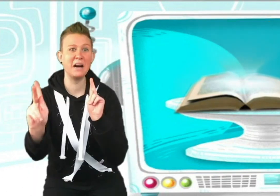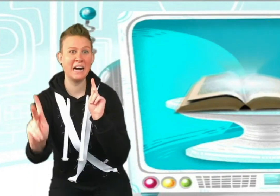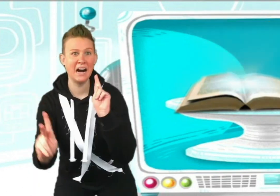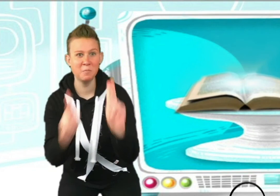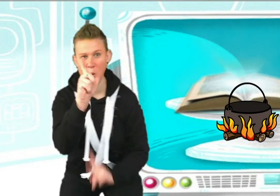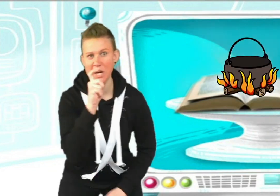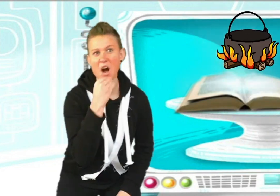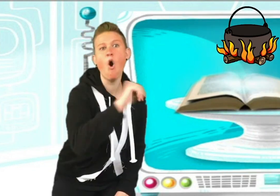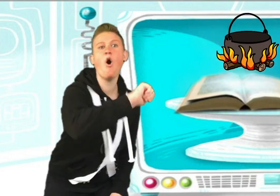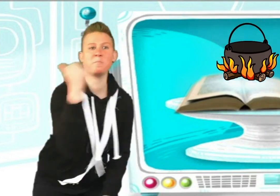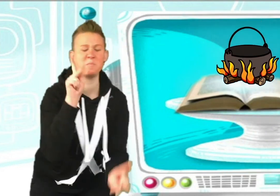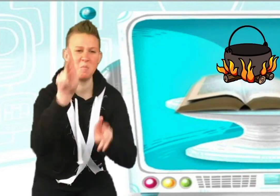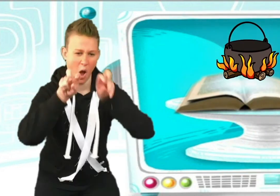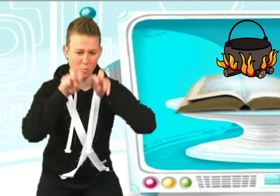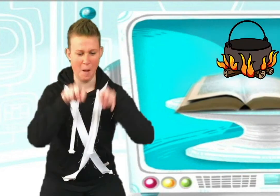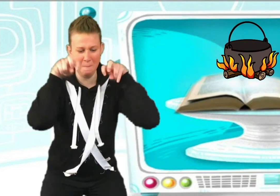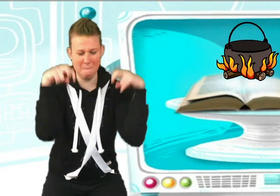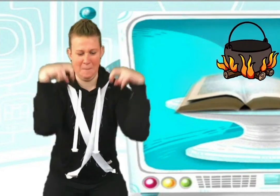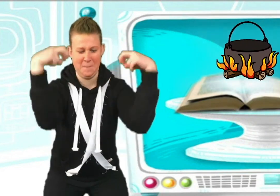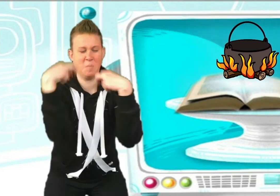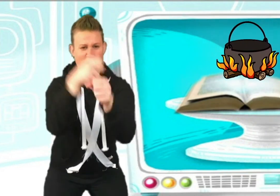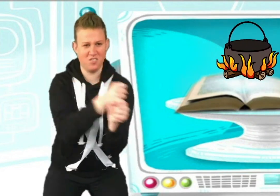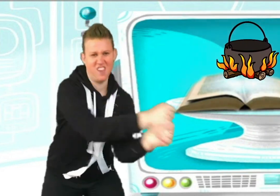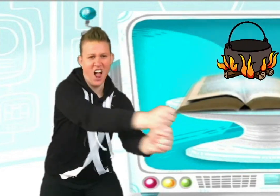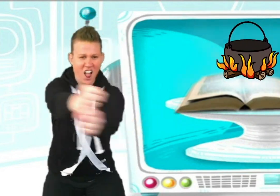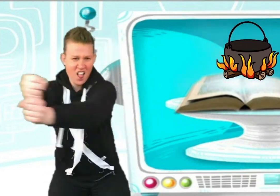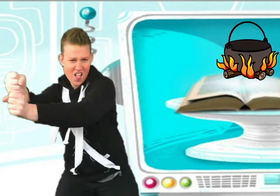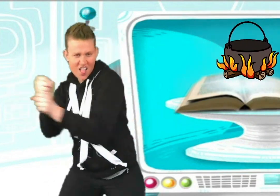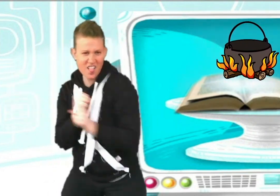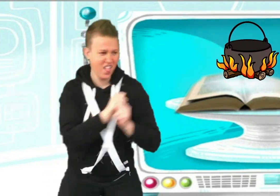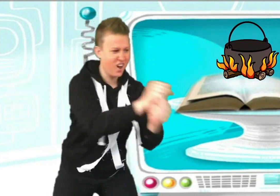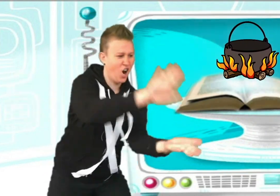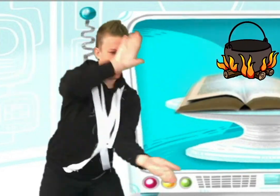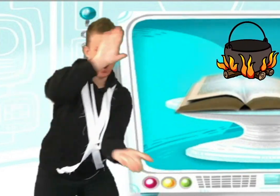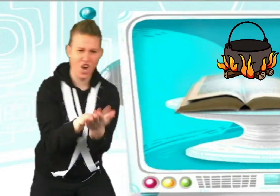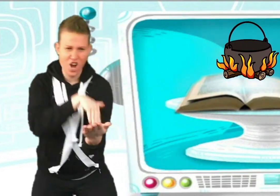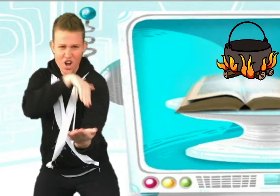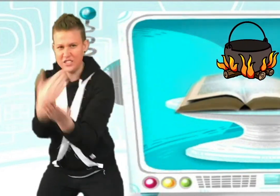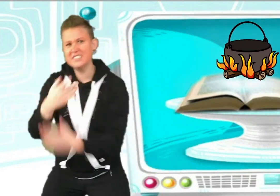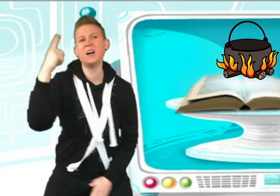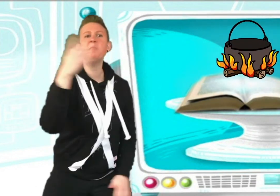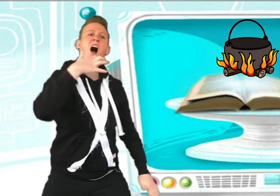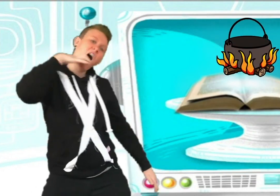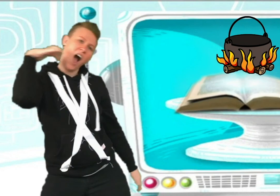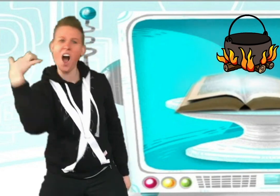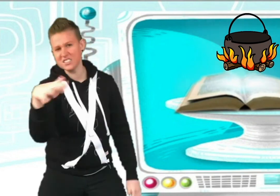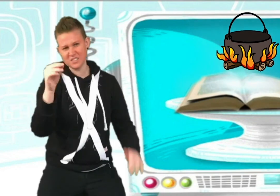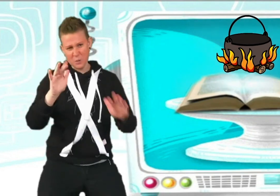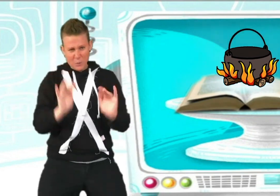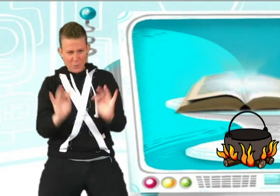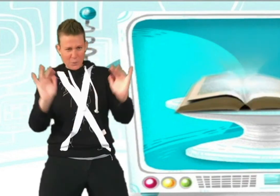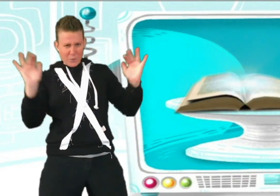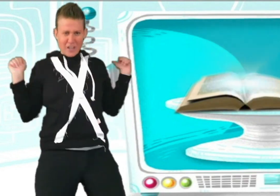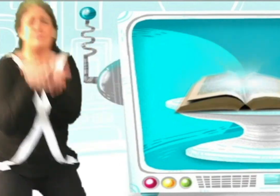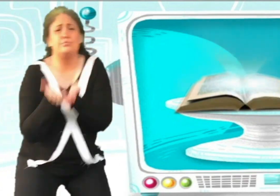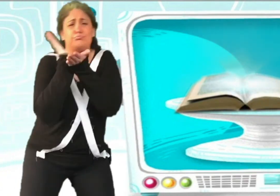And cannibals crouching round the pot, Stirring away at something hot. (It smells so good, what can it be?)